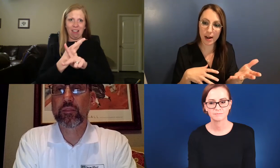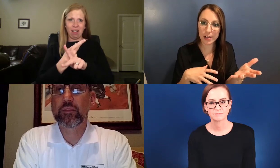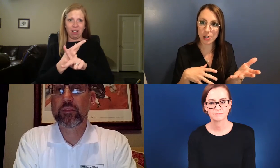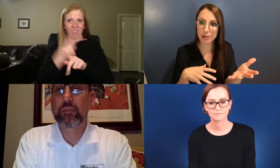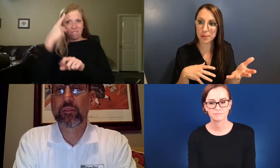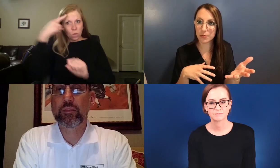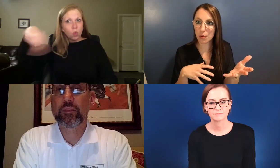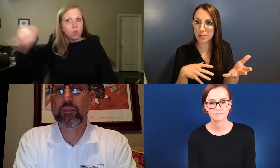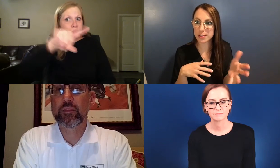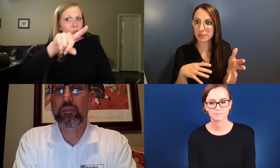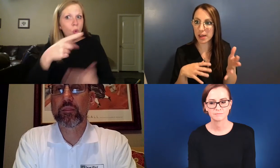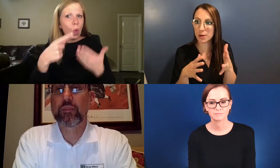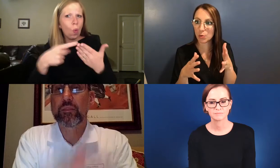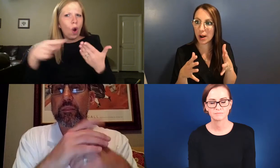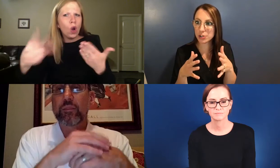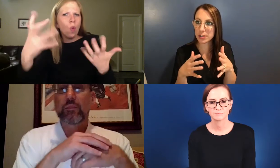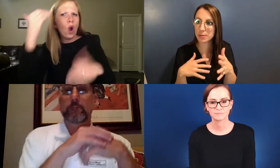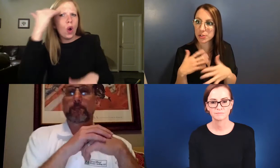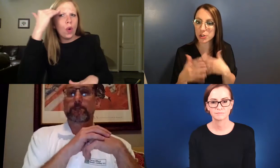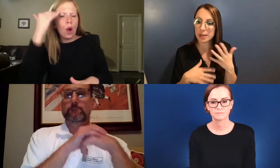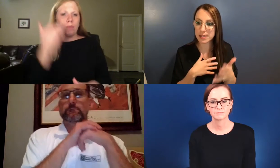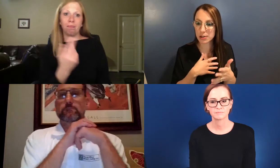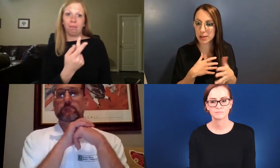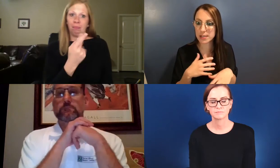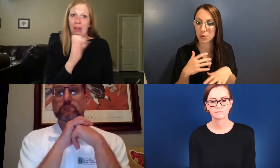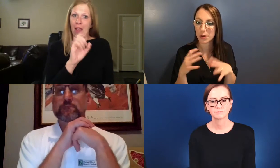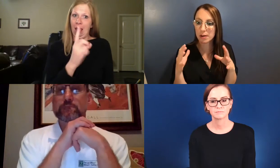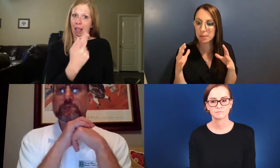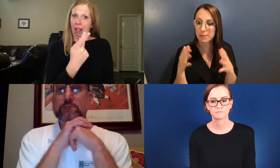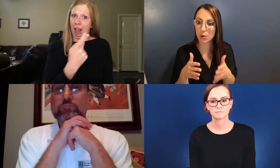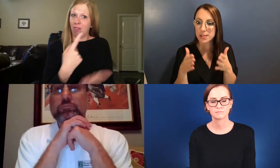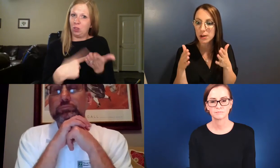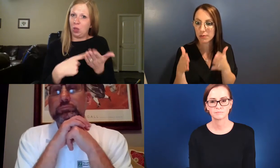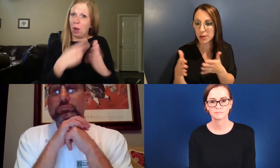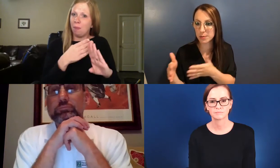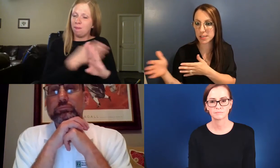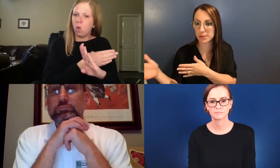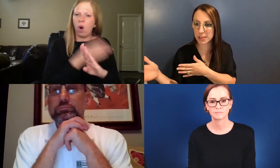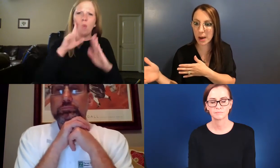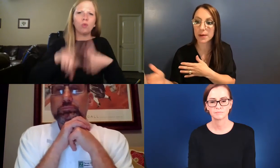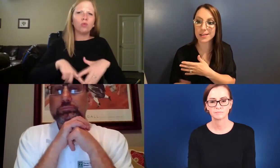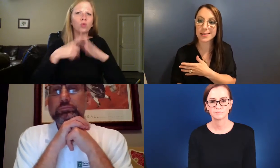Ed and I talked before this event, and we're actually going to start doing a series where we're gonna be focusing on very specific topics,